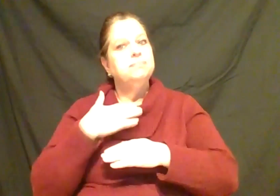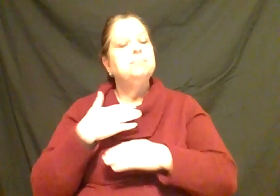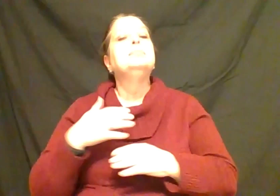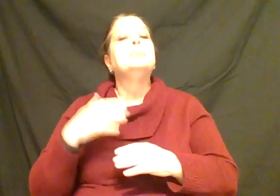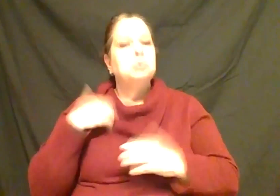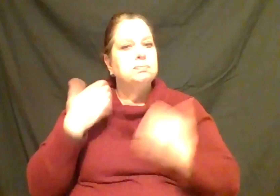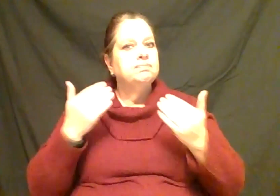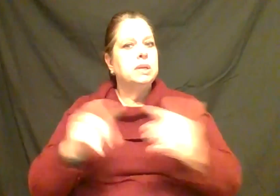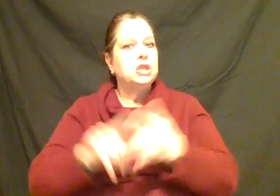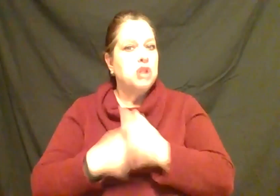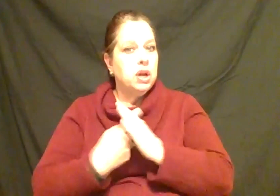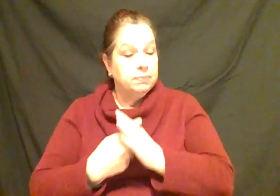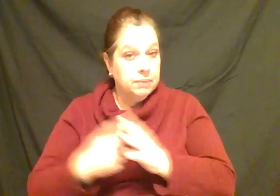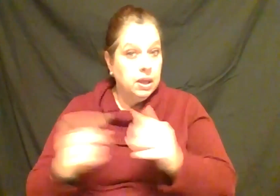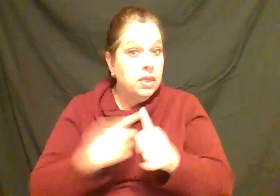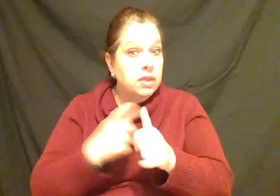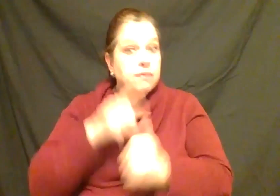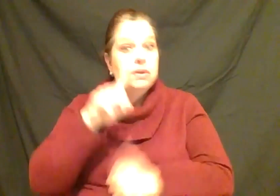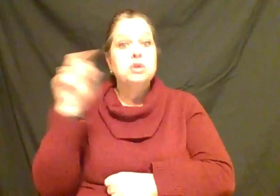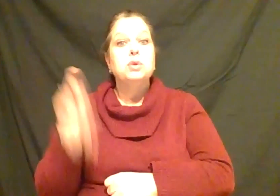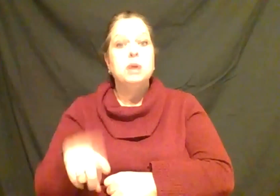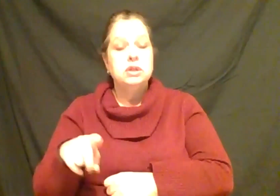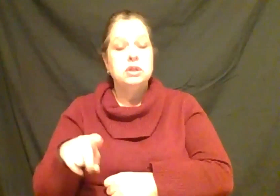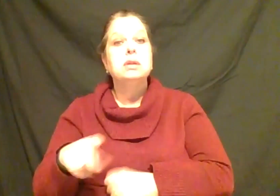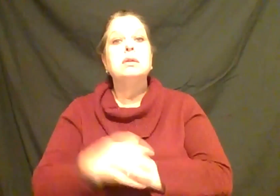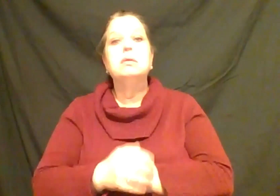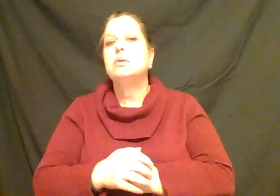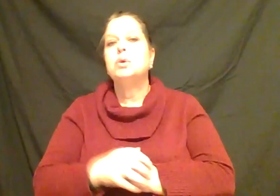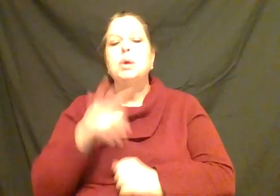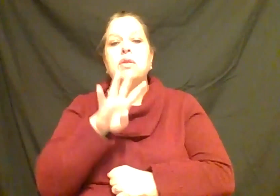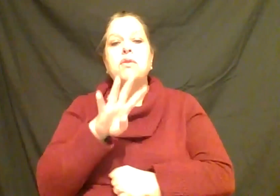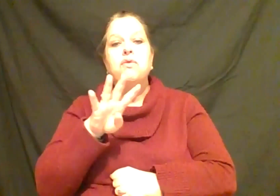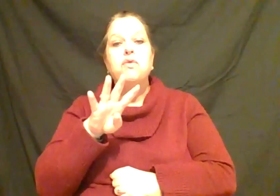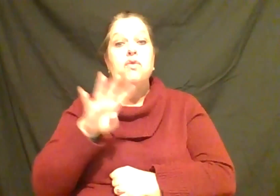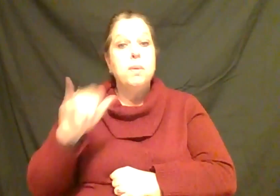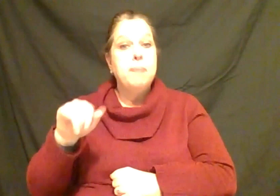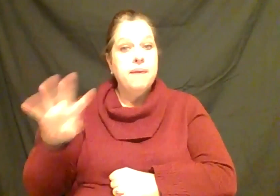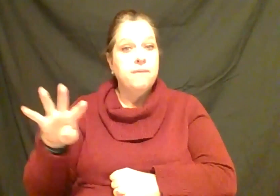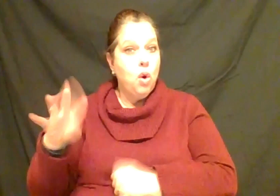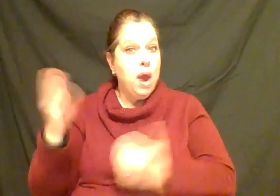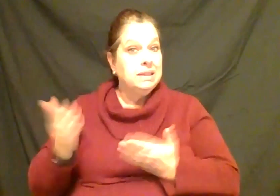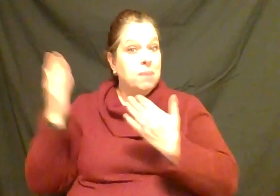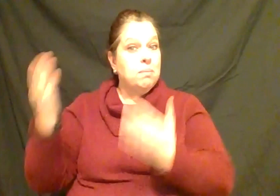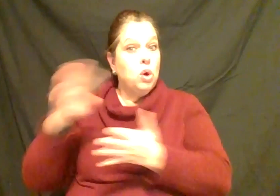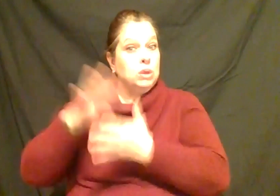um the first question was i'm dealing with the 4x4 and it says is the proposed schedule going to be